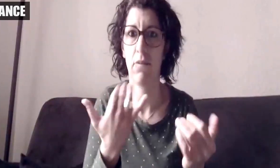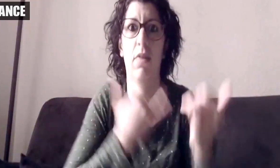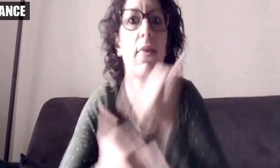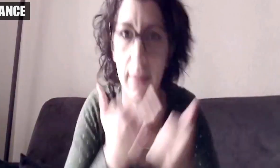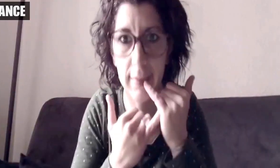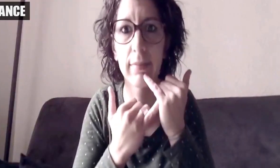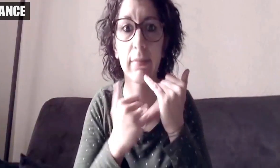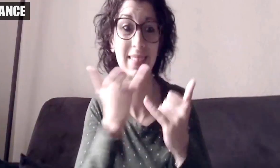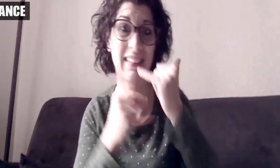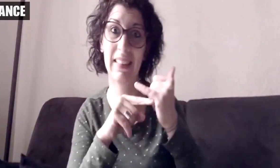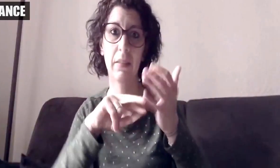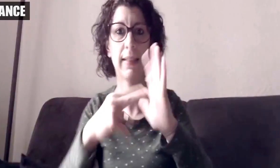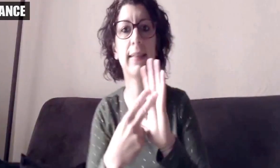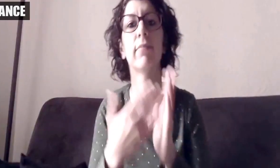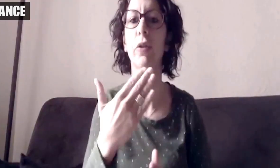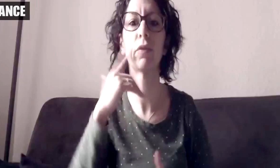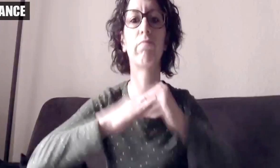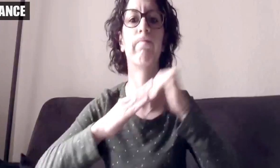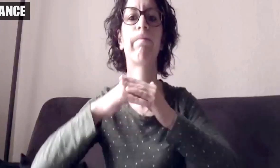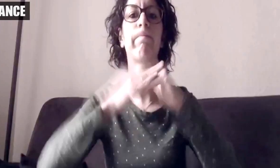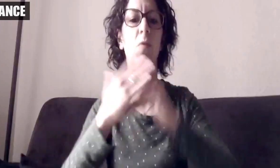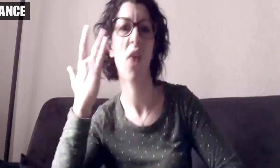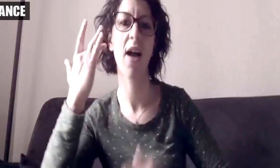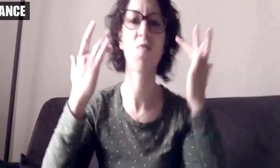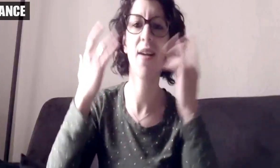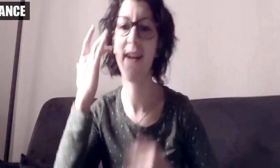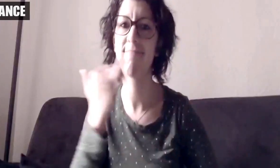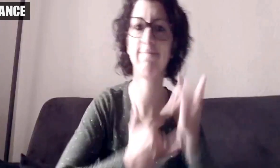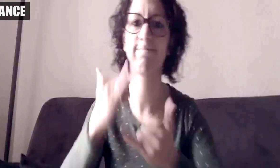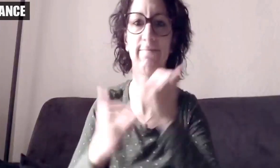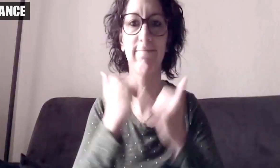Dont worry, this is great for building character and personal growth.